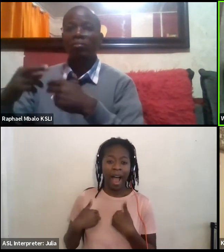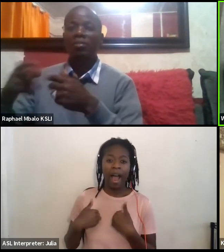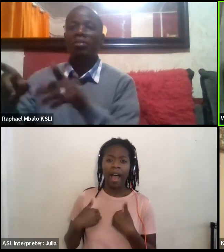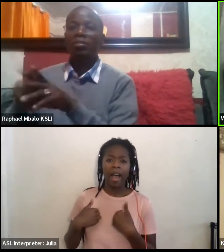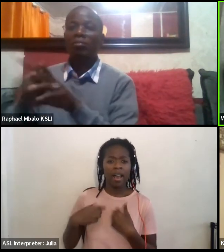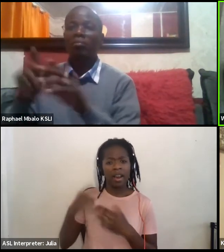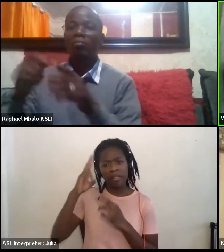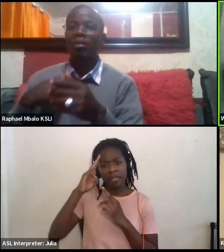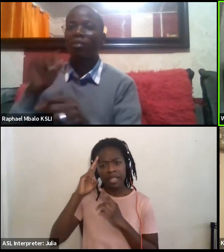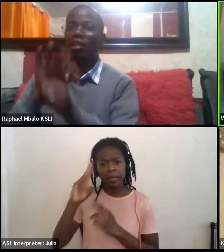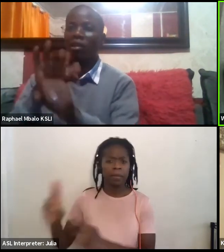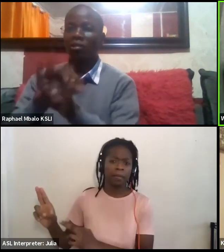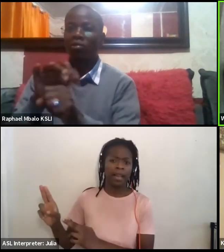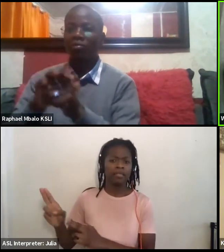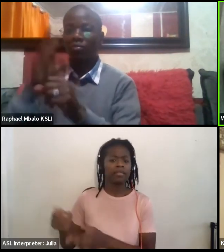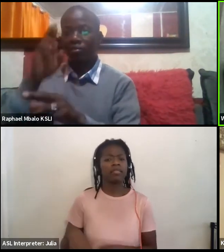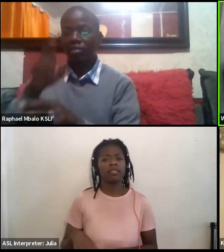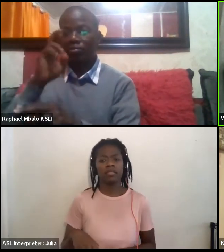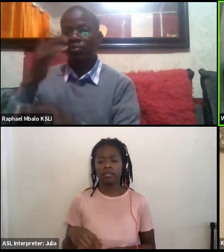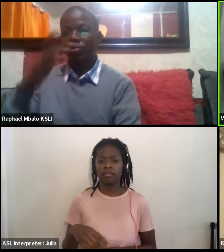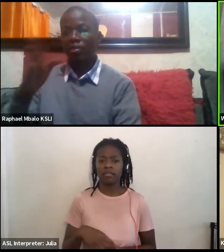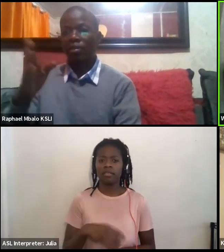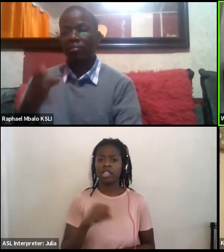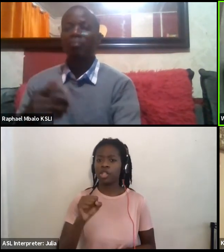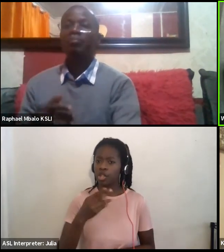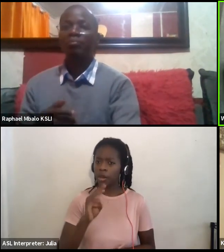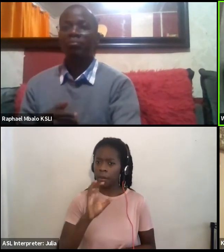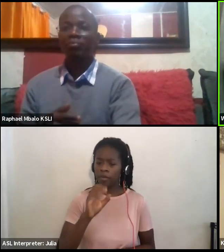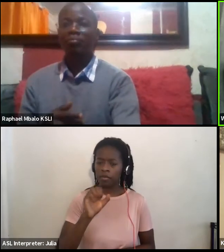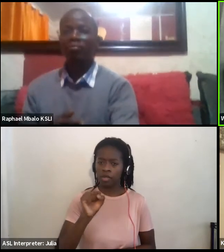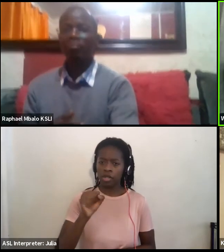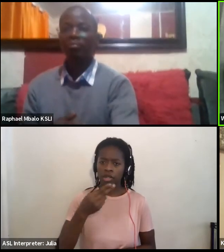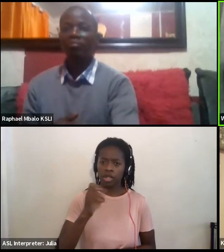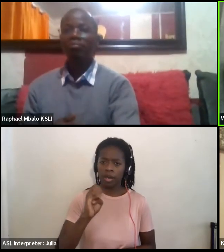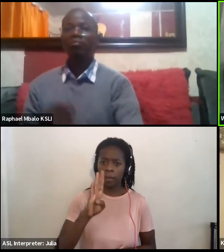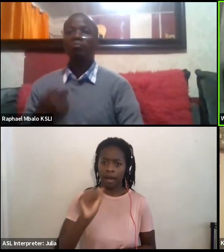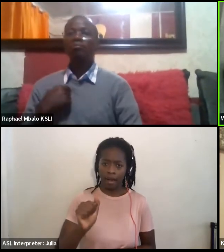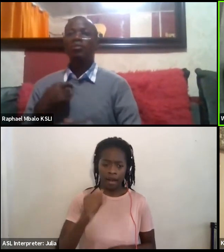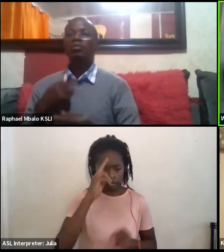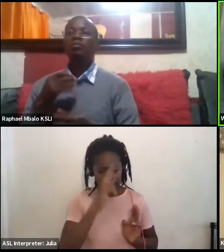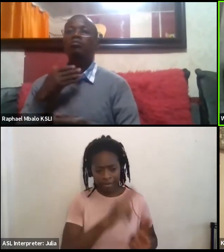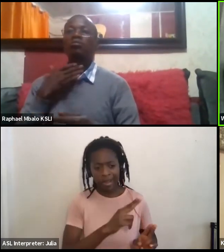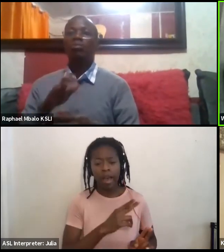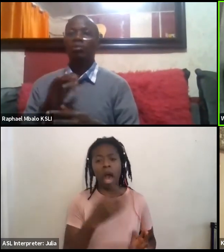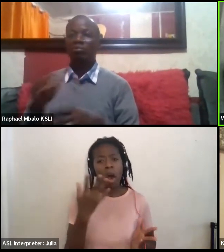that I never want to give them anything other than my best when we are working.